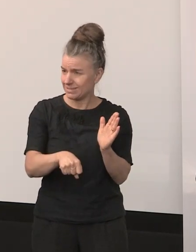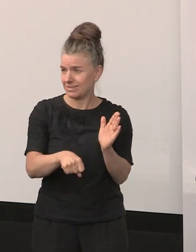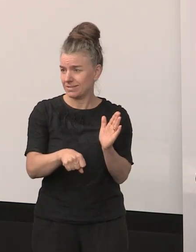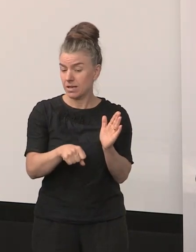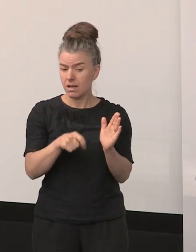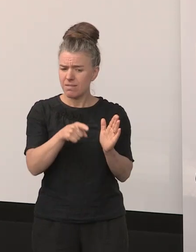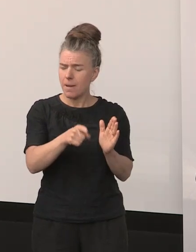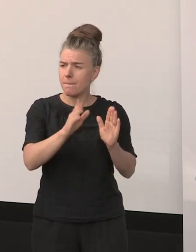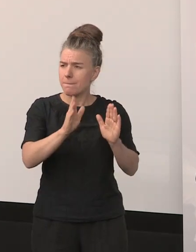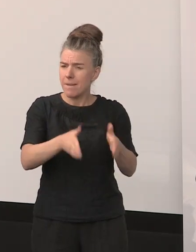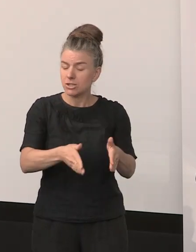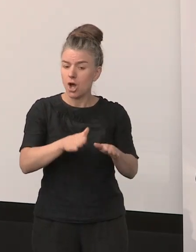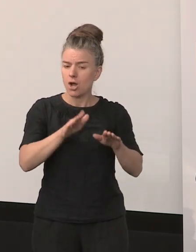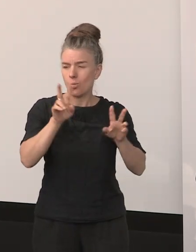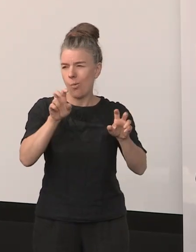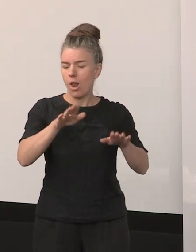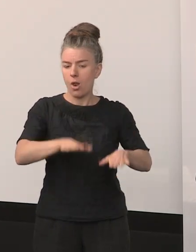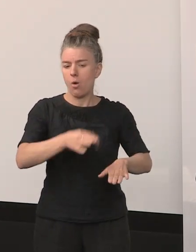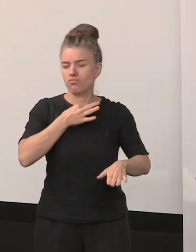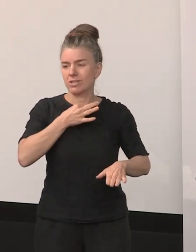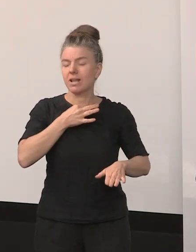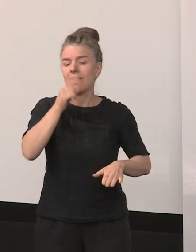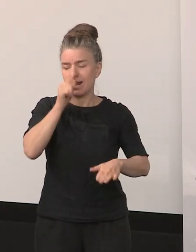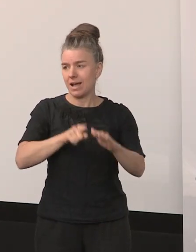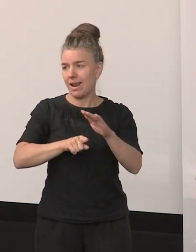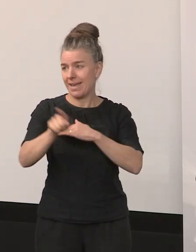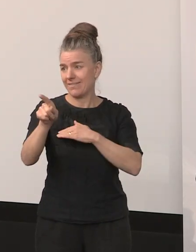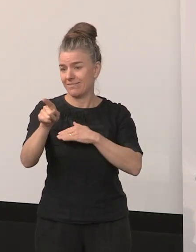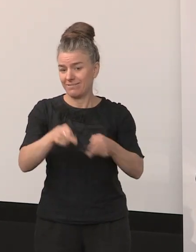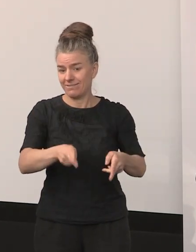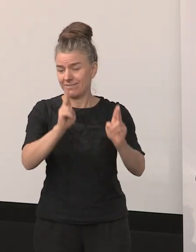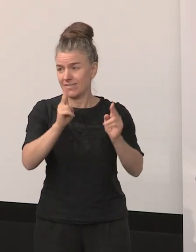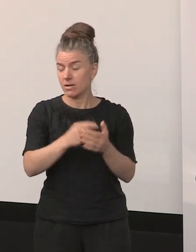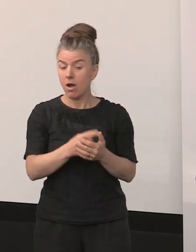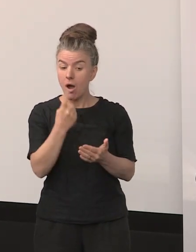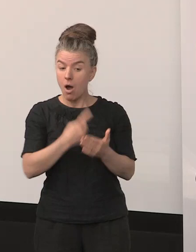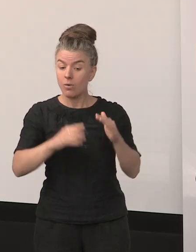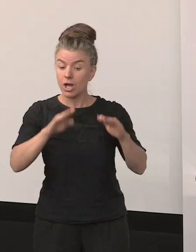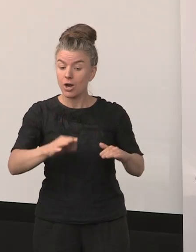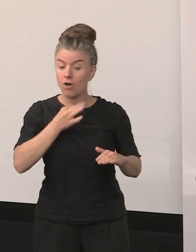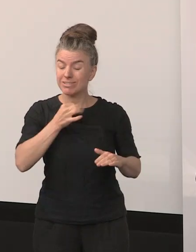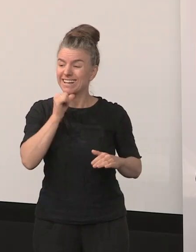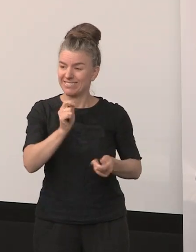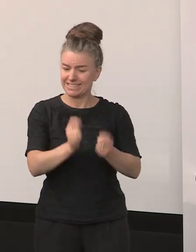professor of law today that, under that order, yes, because they have to be low-risk